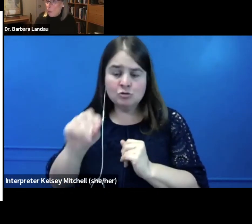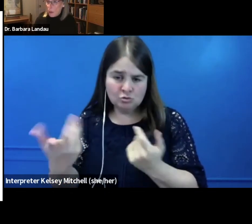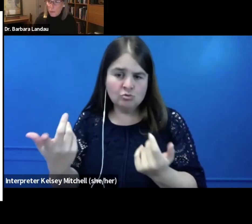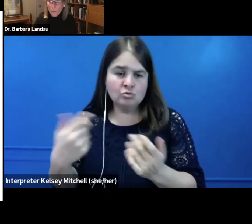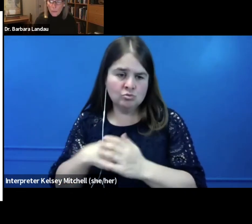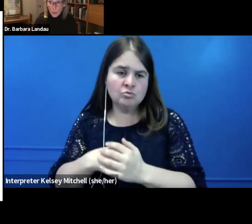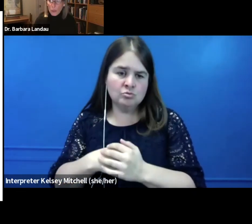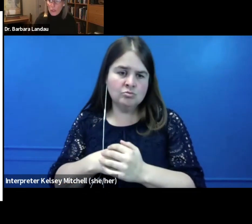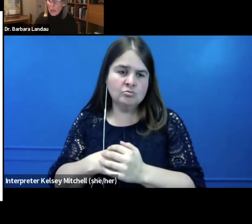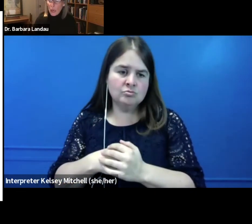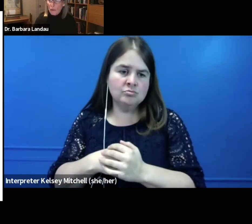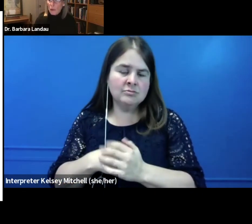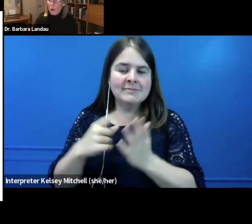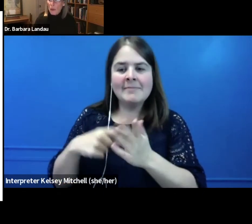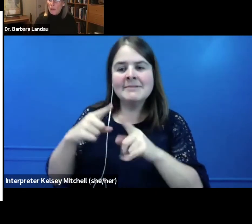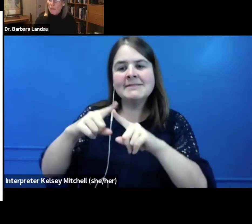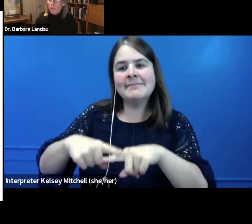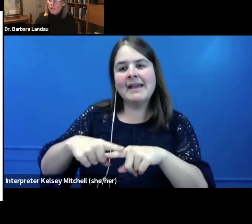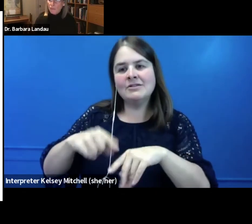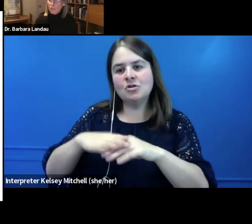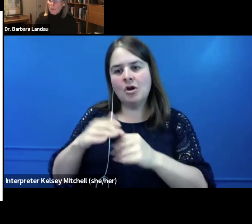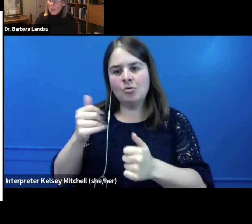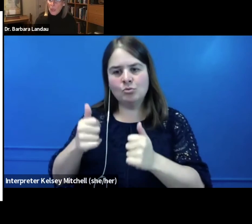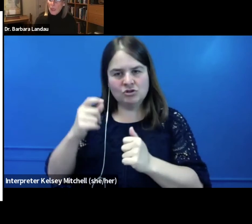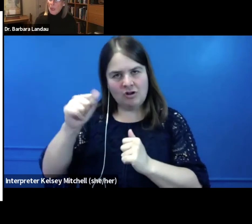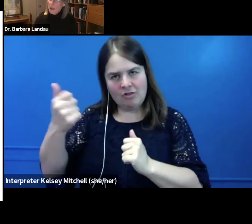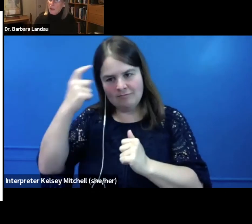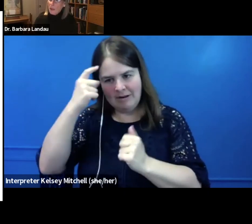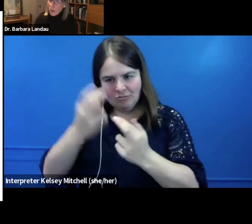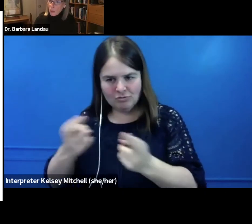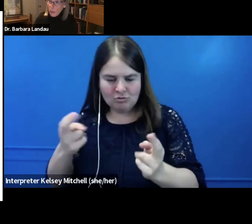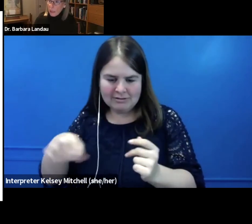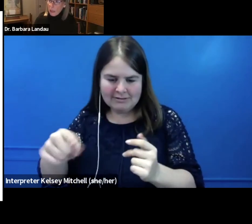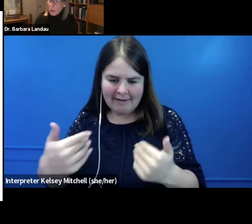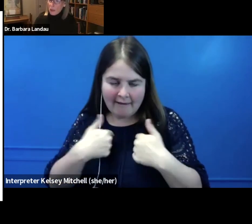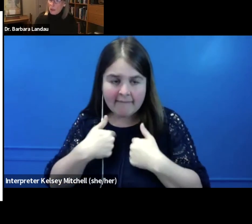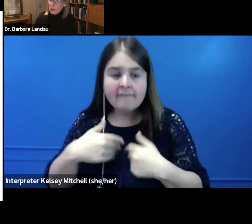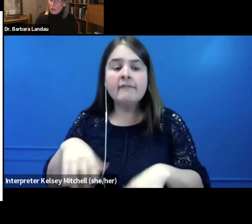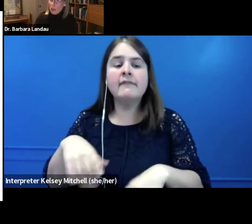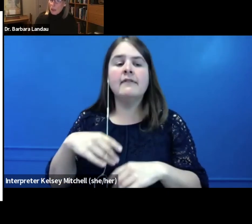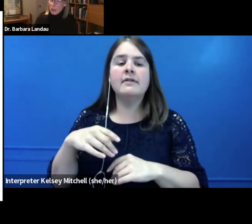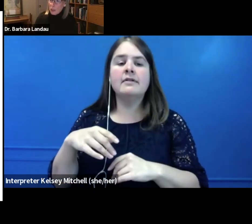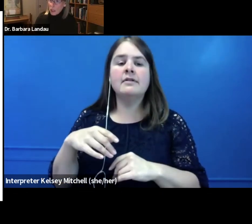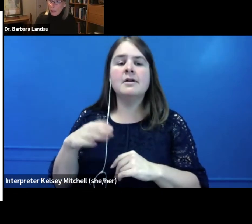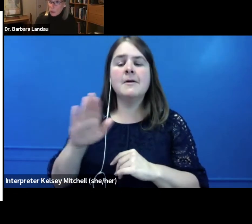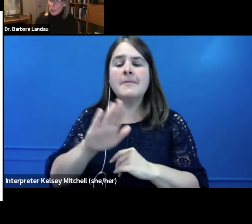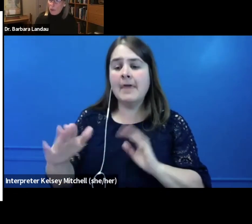what resources they have to draw on